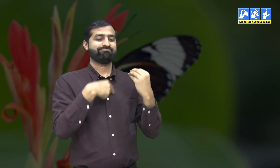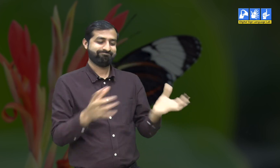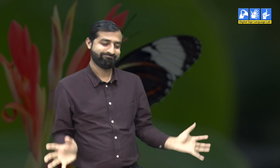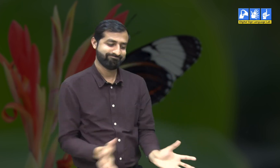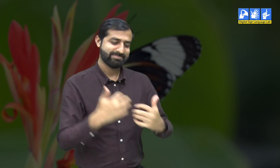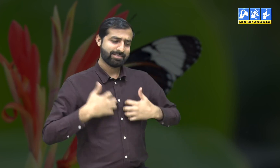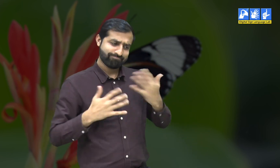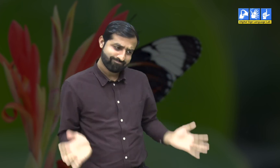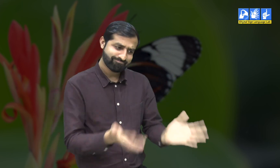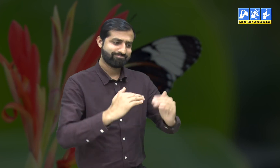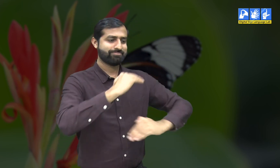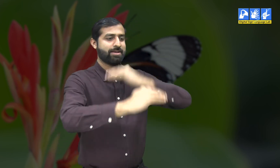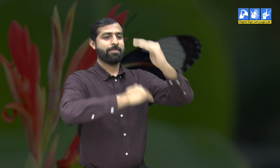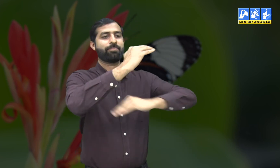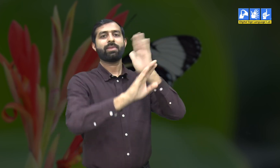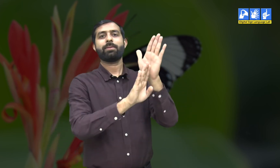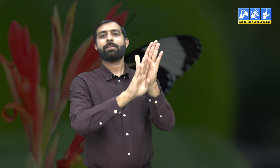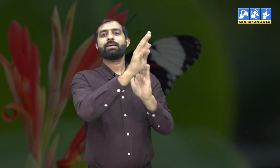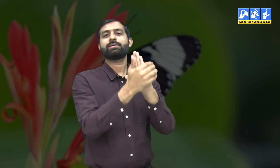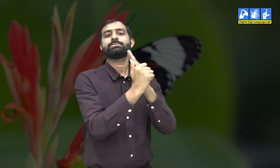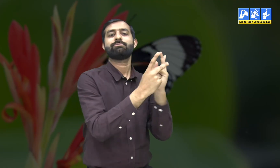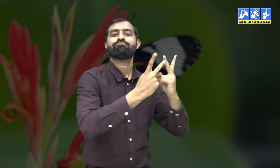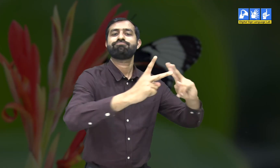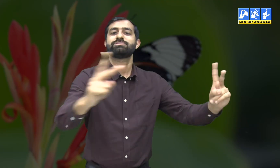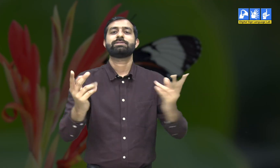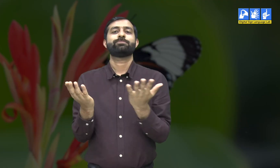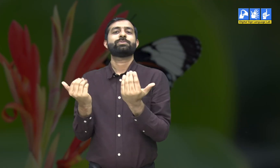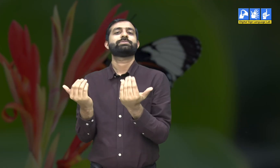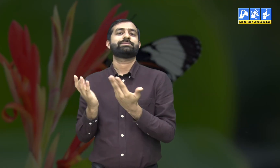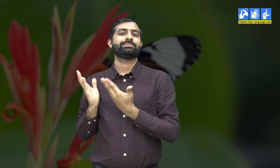who always support and encourage them to develop in their fields.